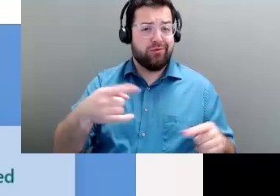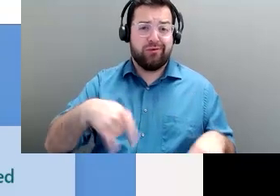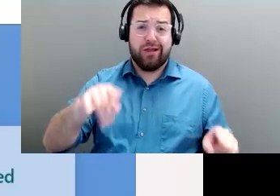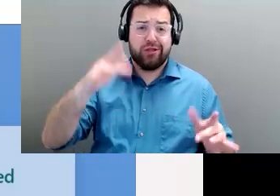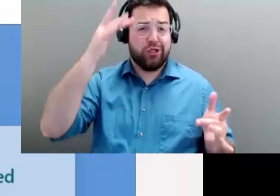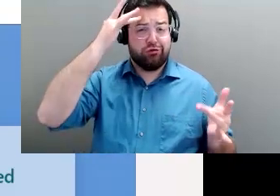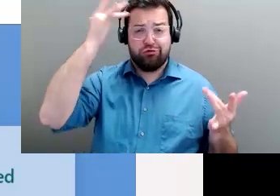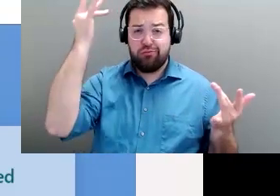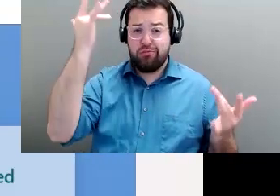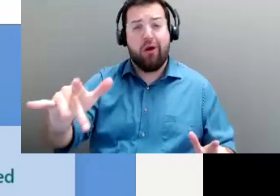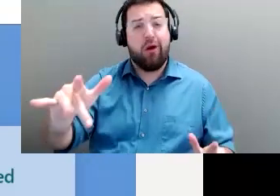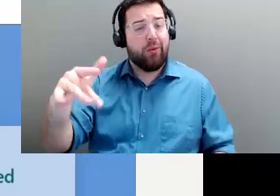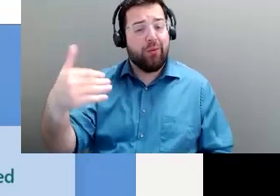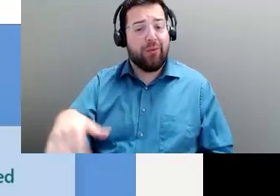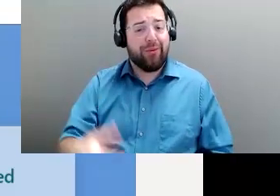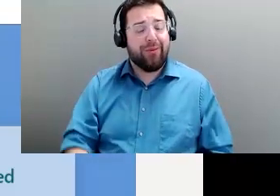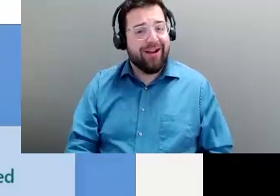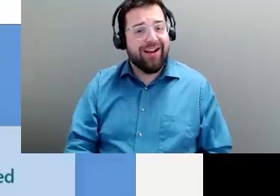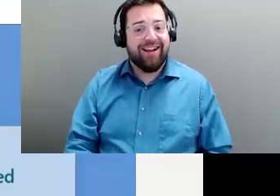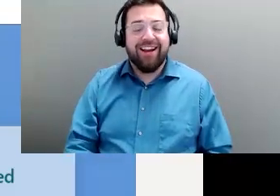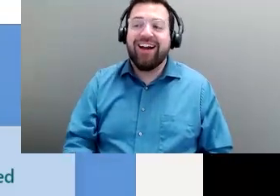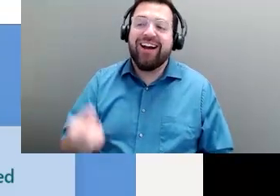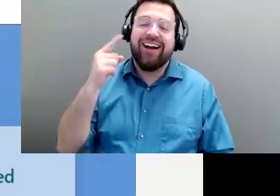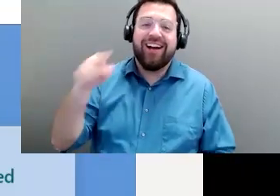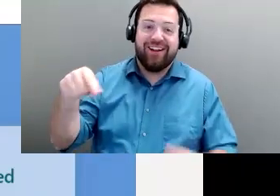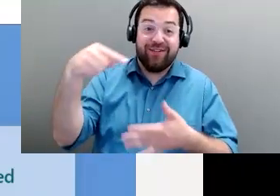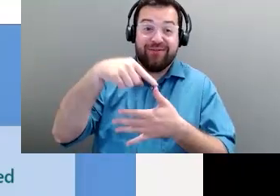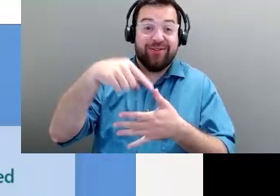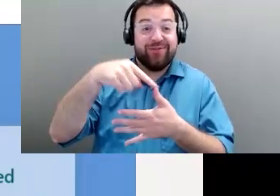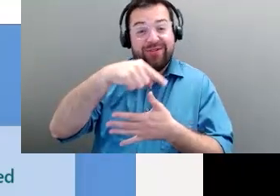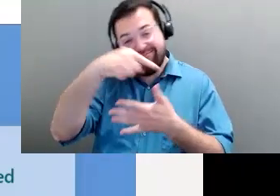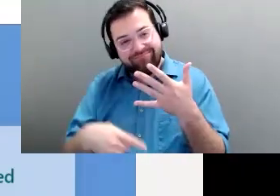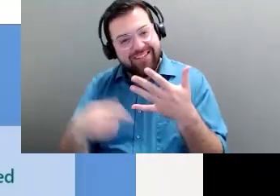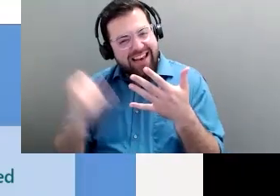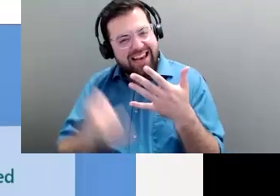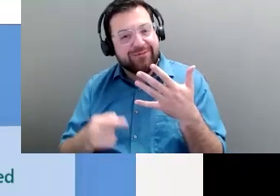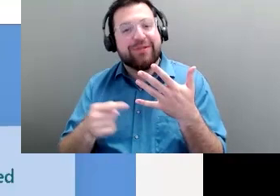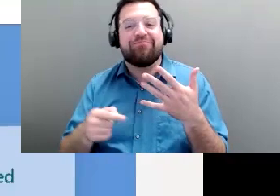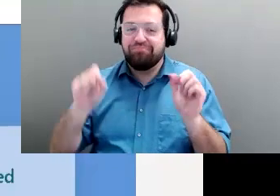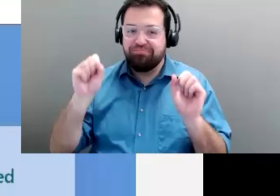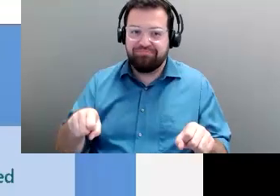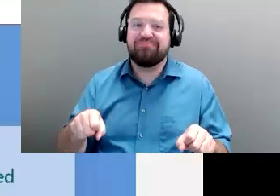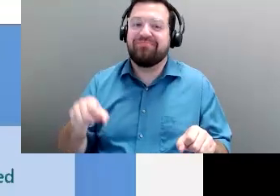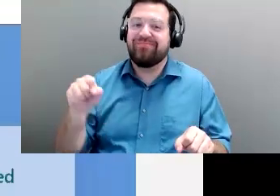Yeah, the first one and the last one, definitely RSI. They're very substantive.